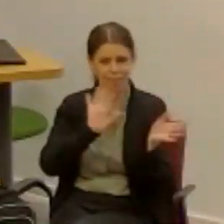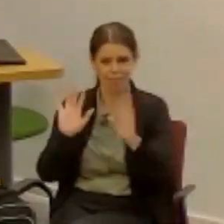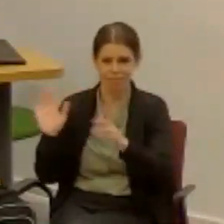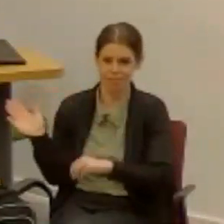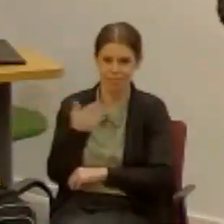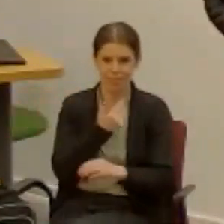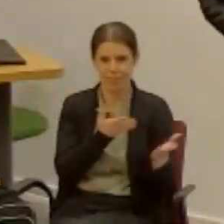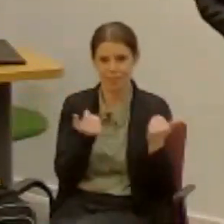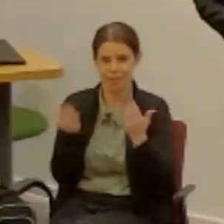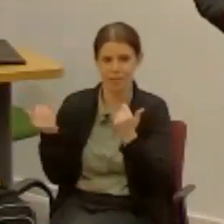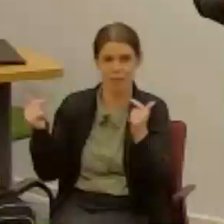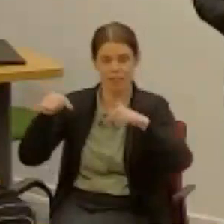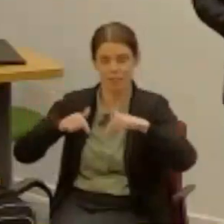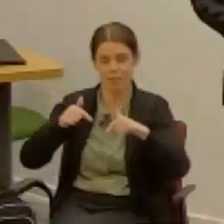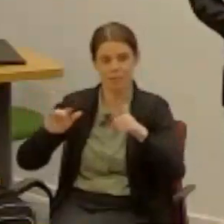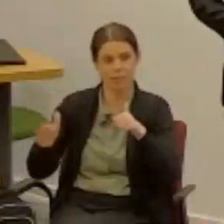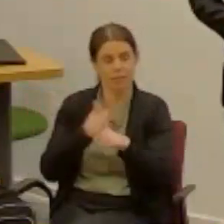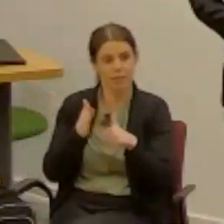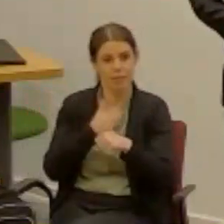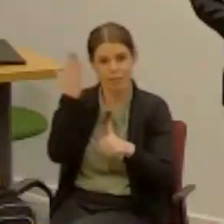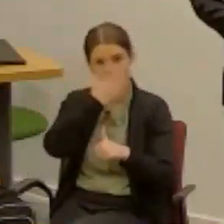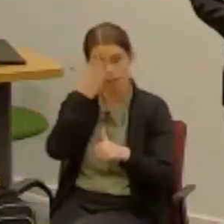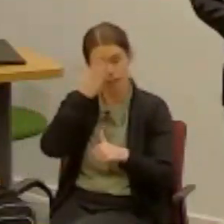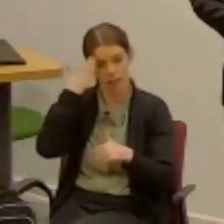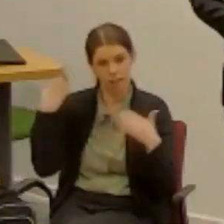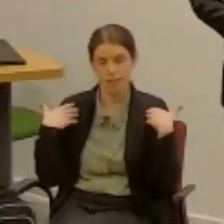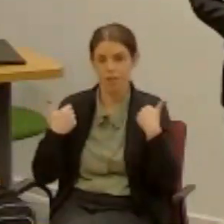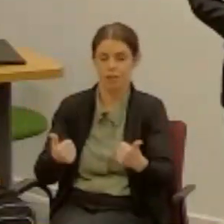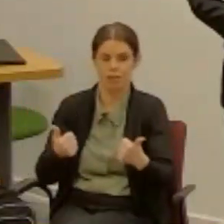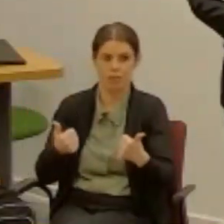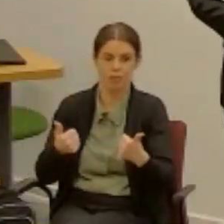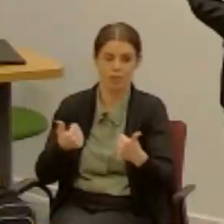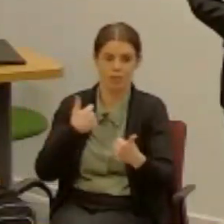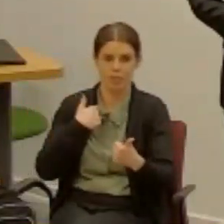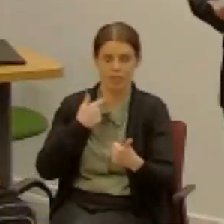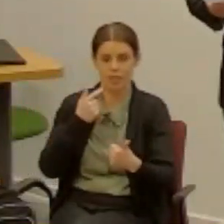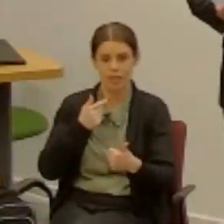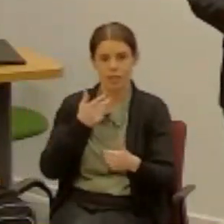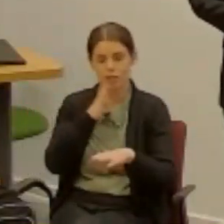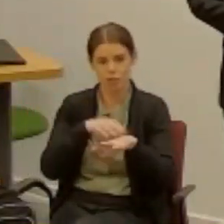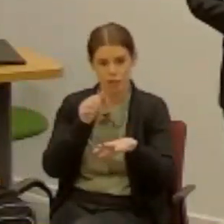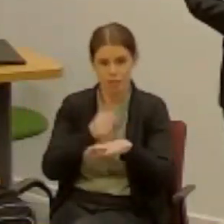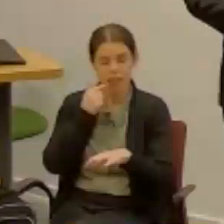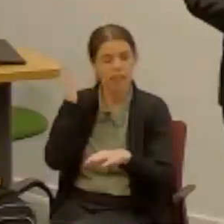Welcome to the very first school health and wellbeing inaugural Christmas lecture. Thank you very much for coming along.